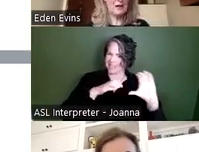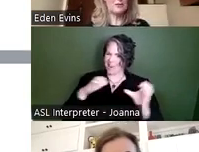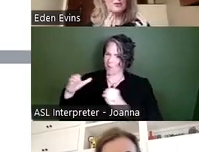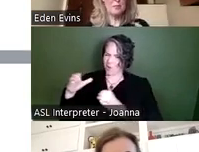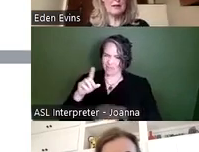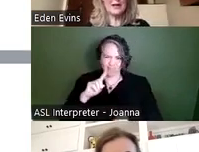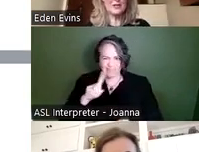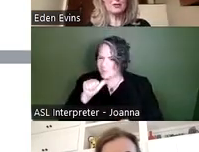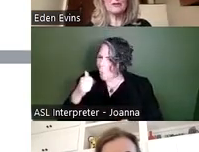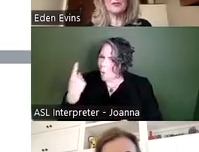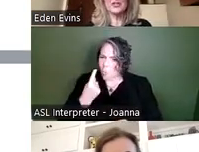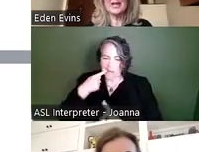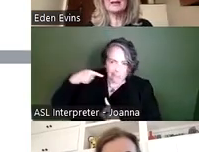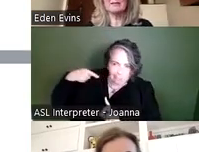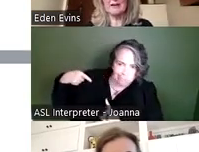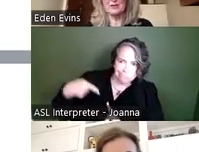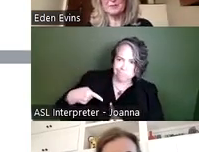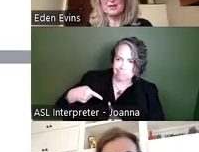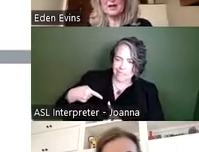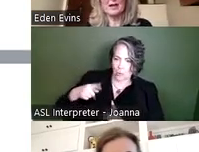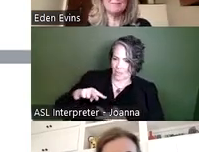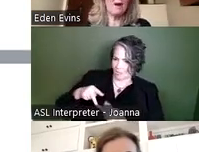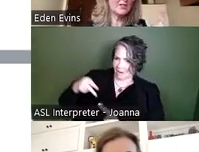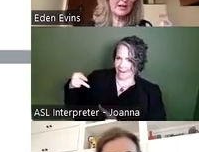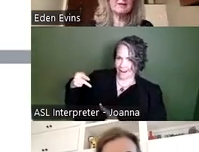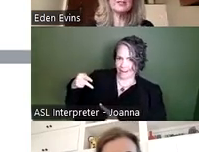down to the biological level, the genetic level. And polygenic risk